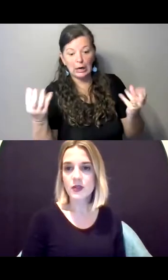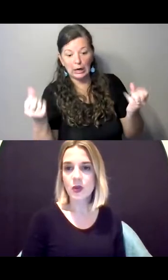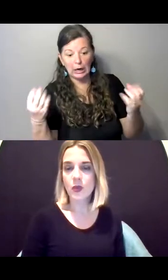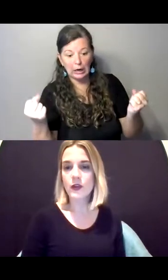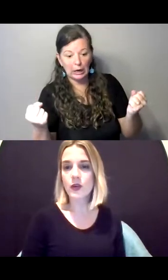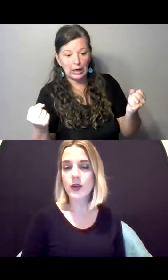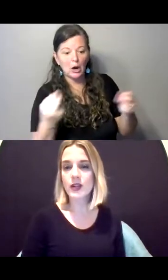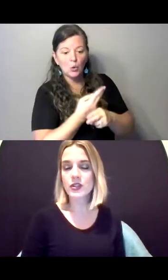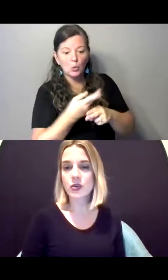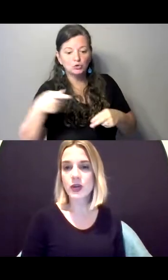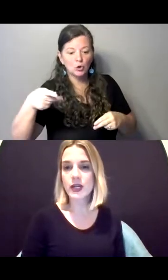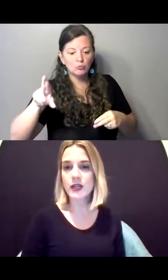So, whenever you're reading a story